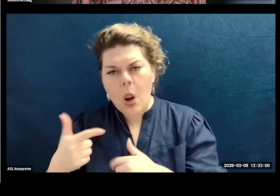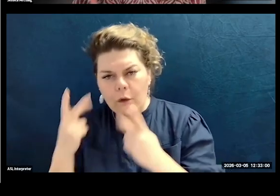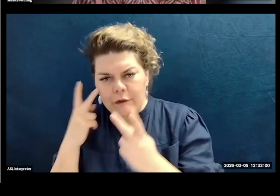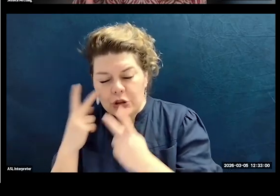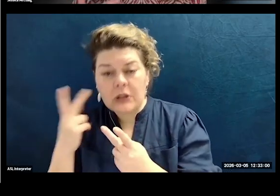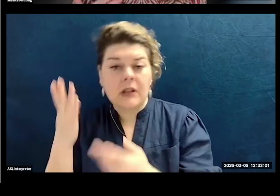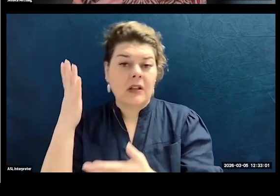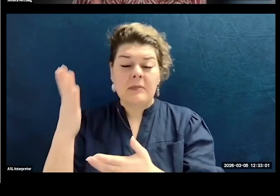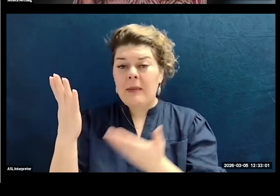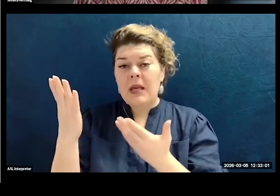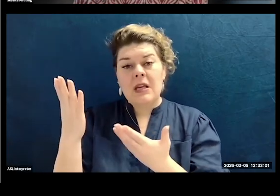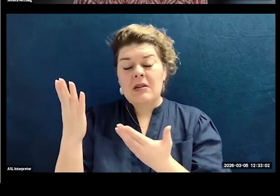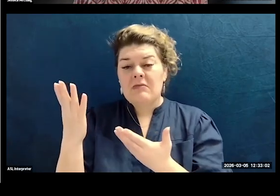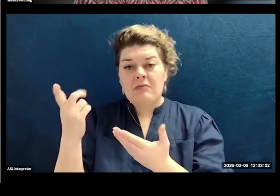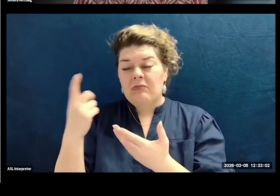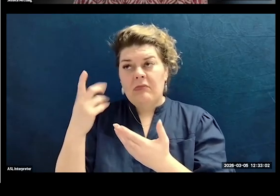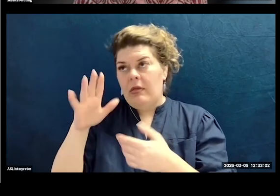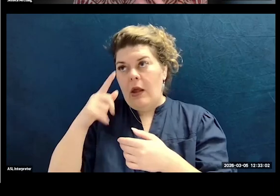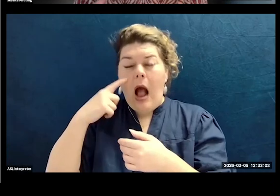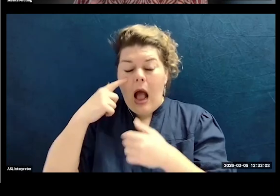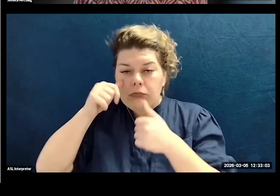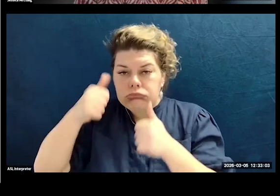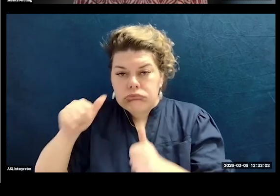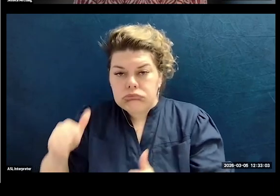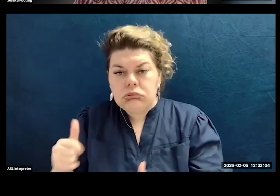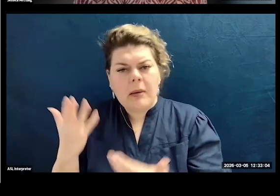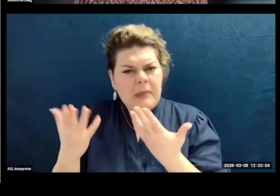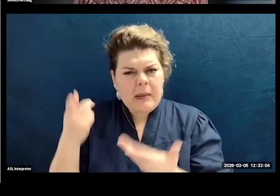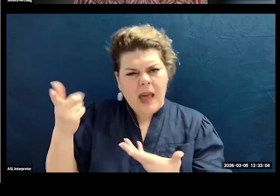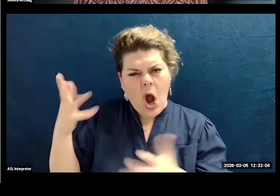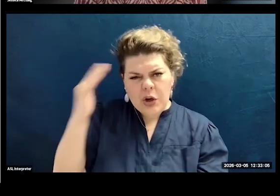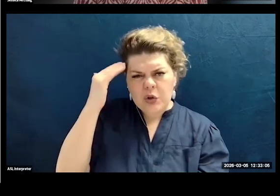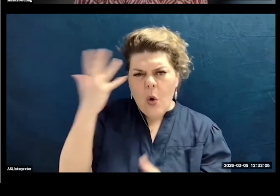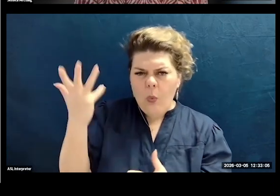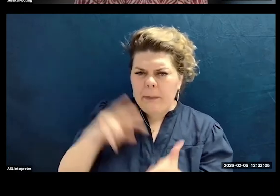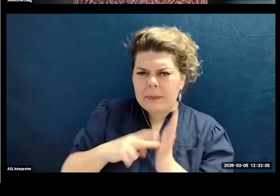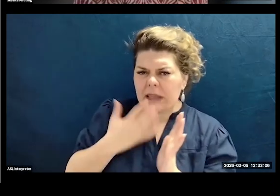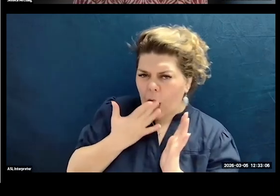or lost vision over time, so they may still have visual reference points from their life.